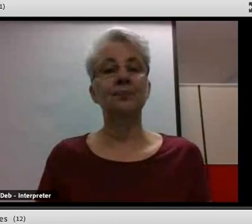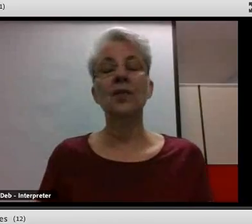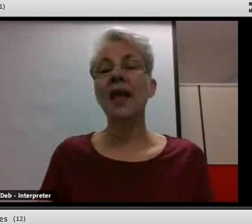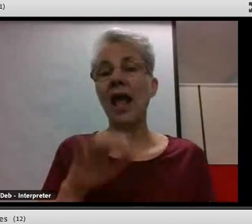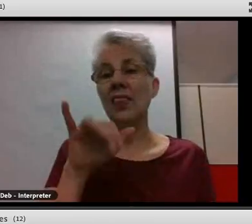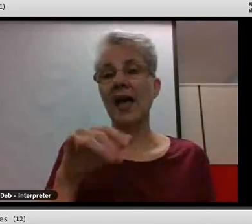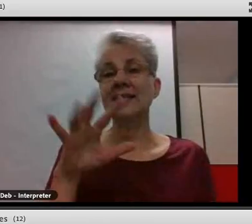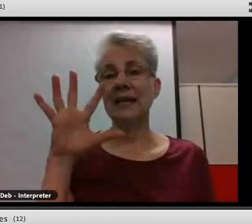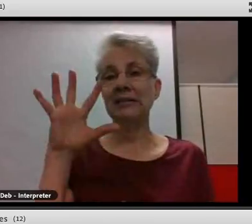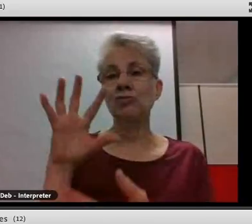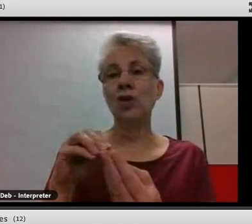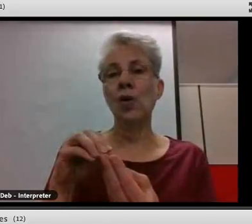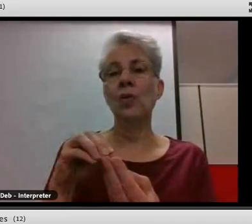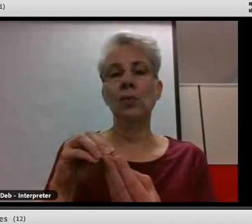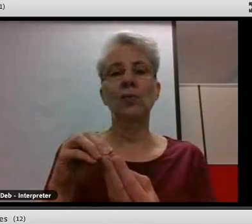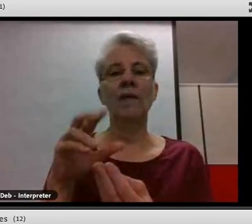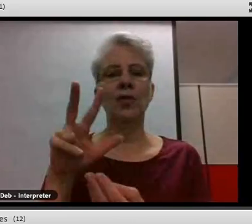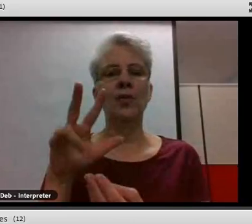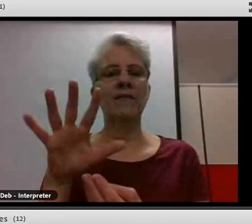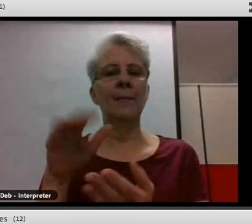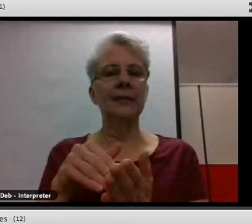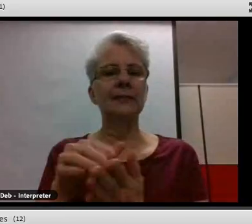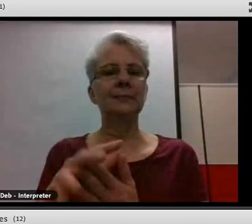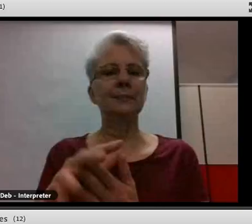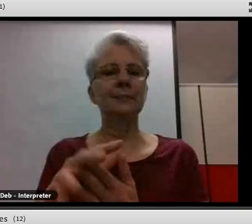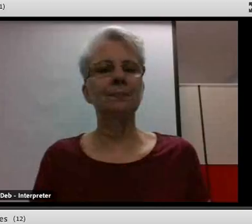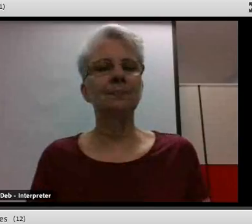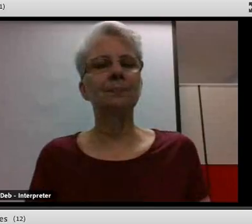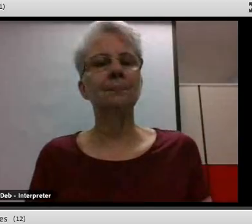I wanted to ask you if you would just type in the chat box